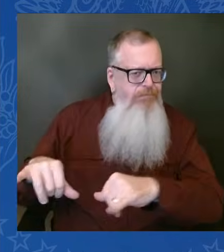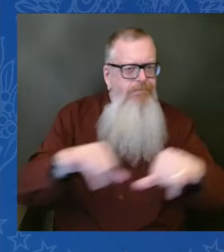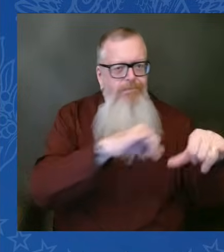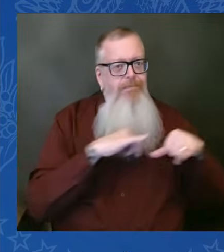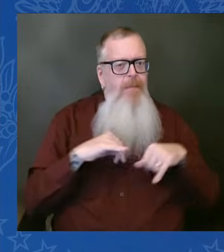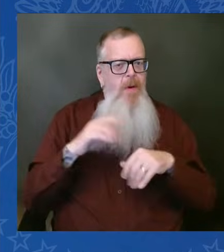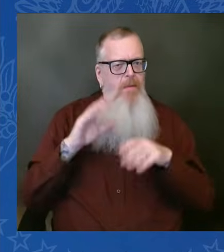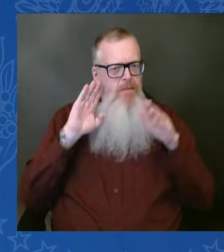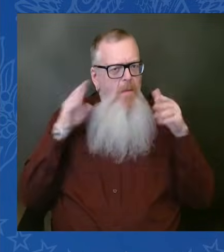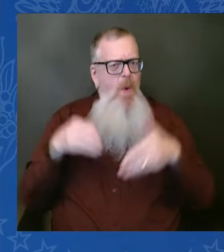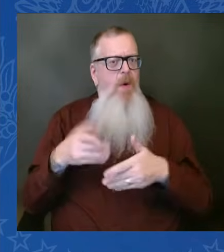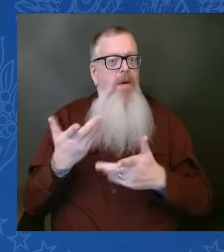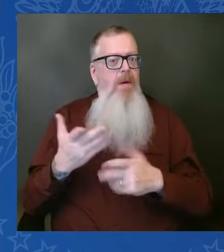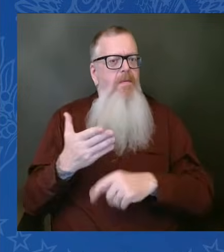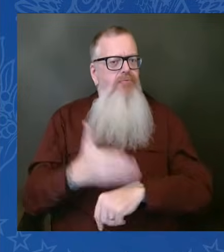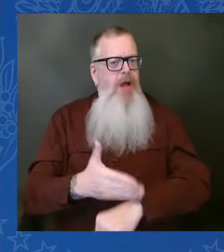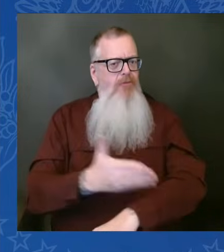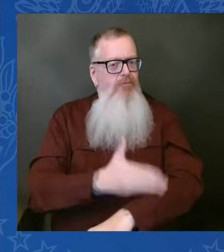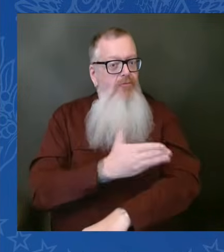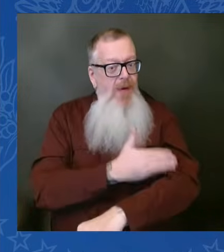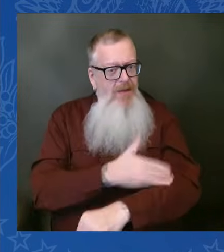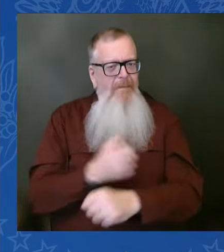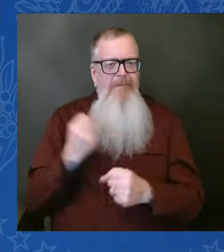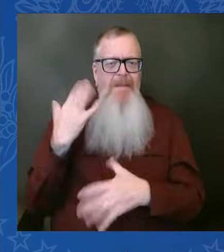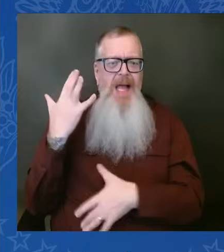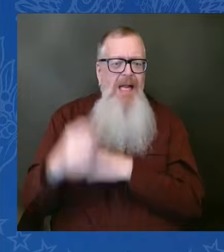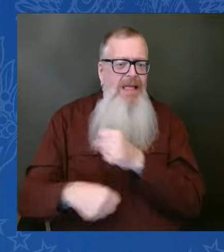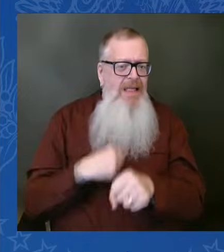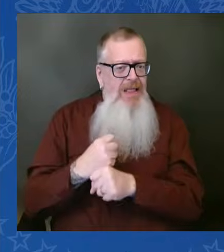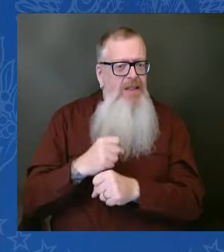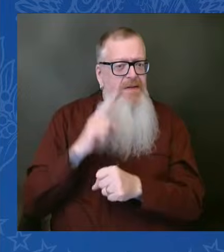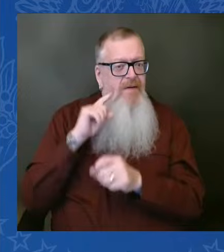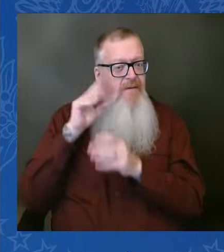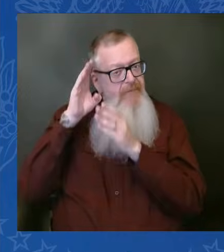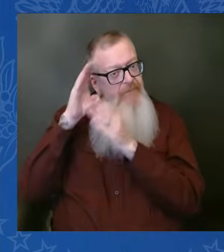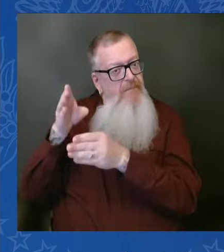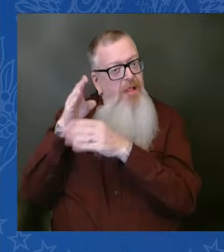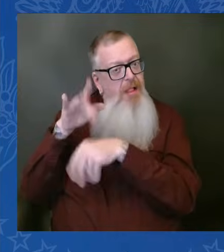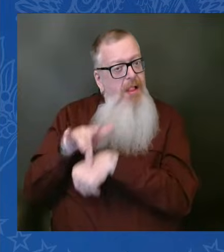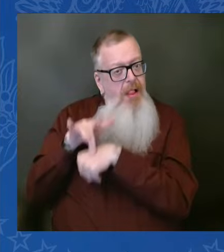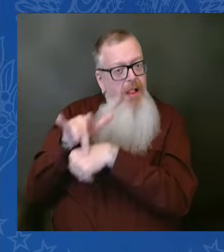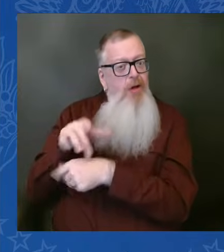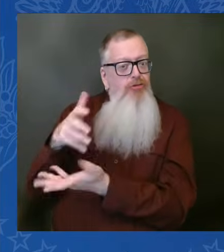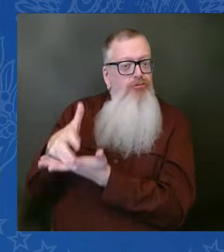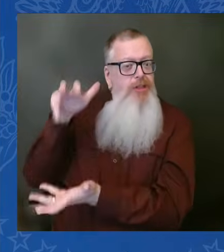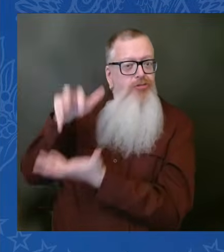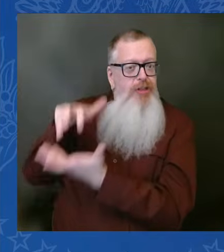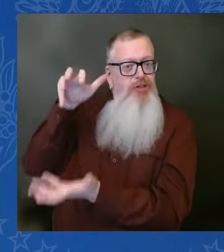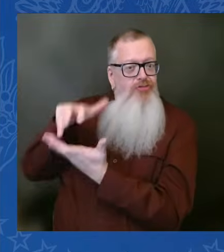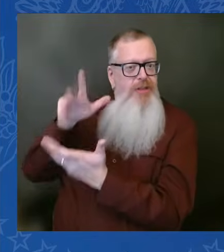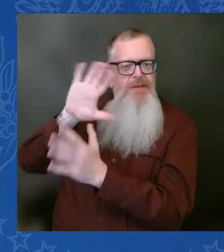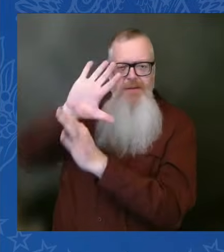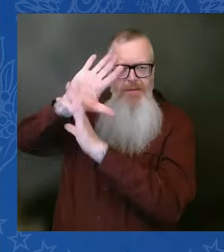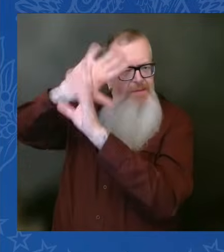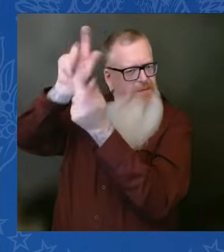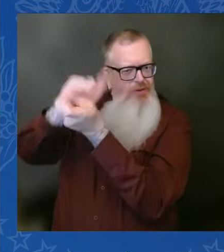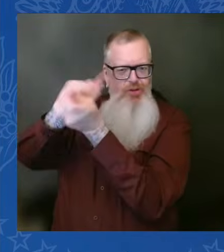that primarily benefitted those at the very top, we -- we’ve written a new book that’s growing the economy -- the middle-out and the bottom-up --